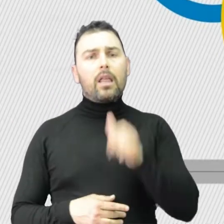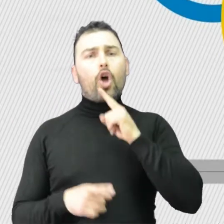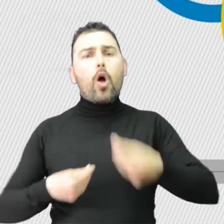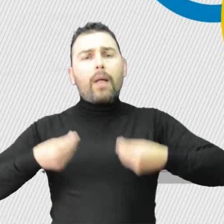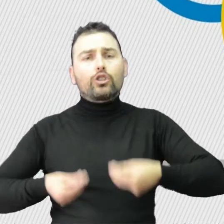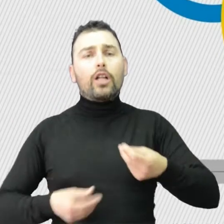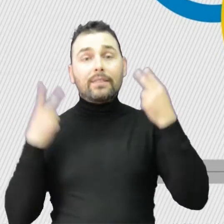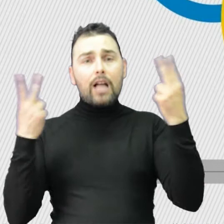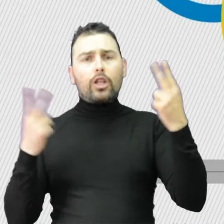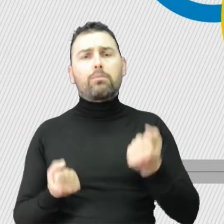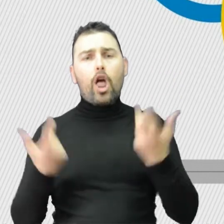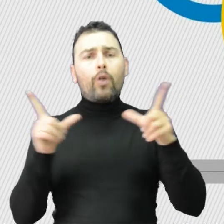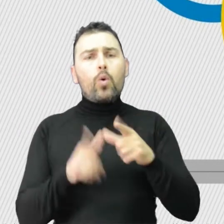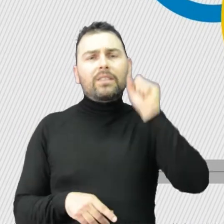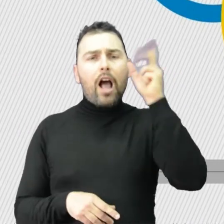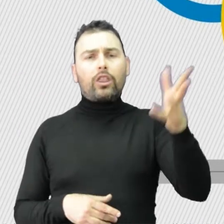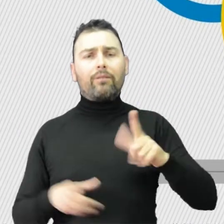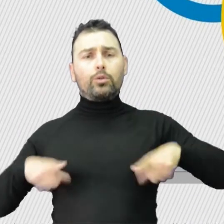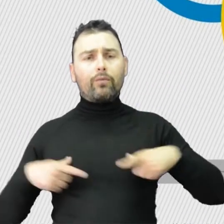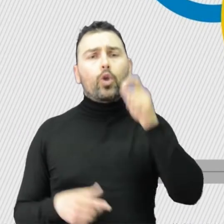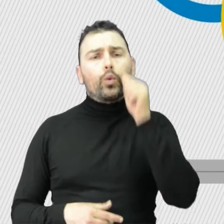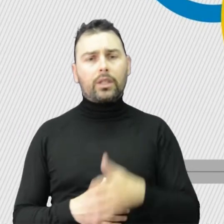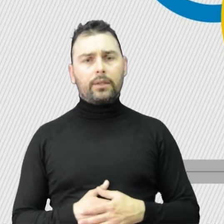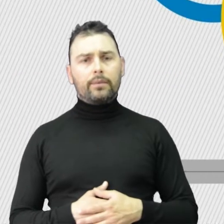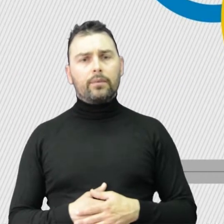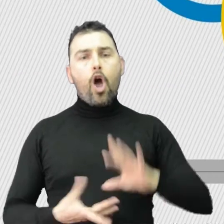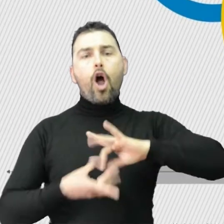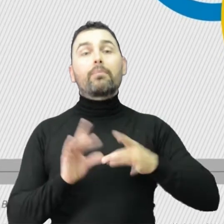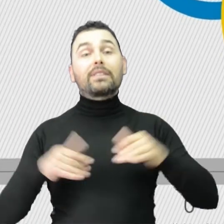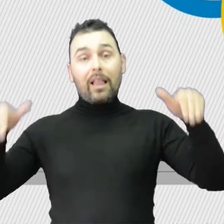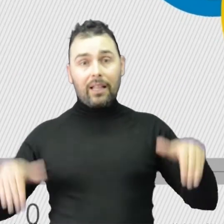The best athletes who came from several different parts of Greece competed in the games